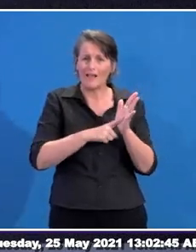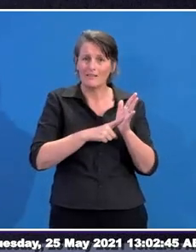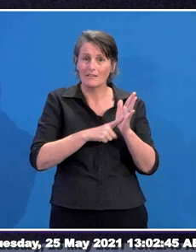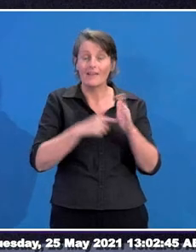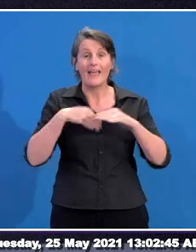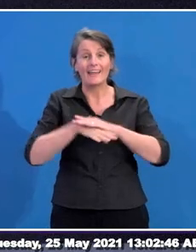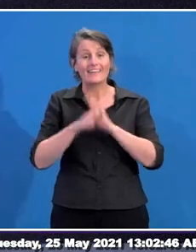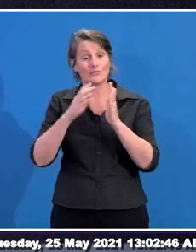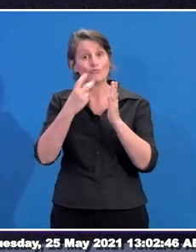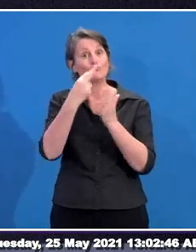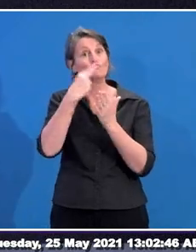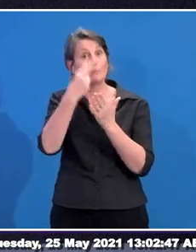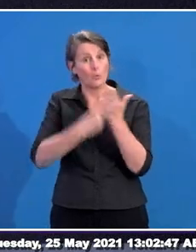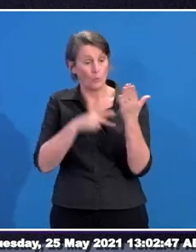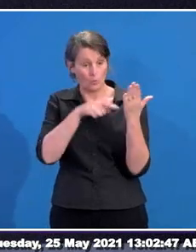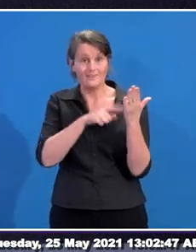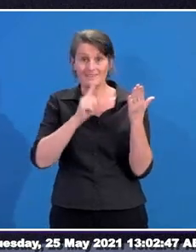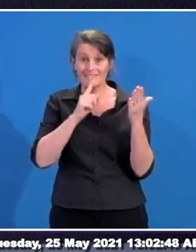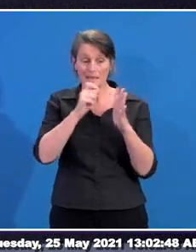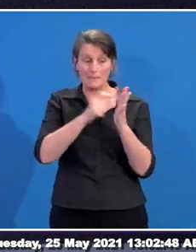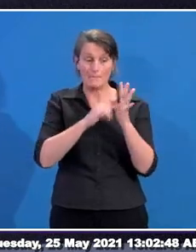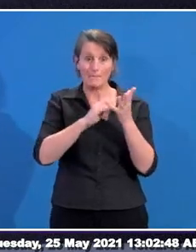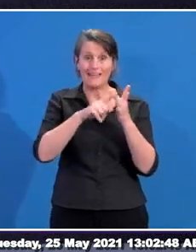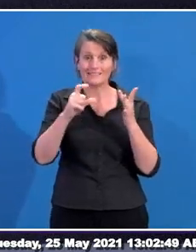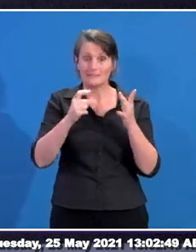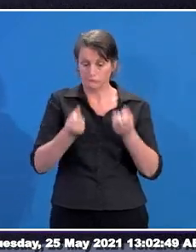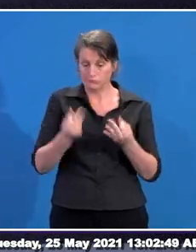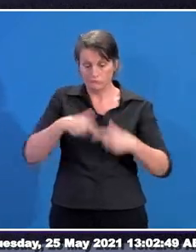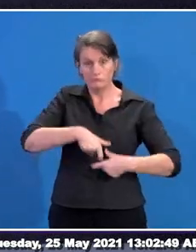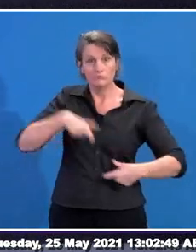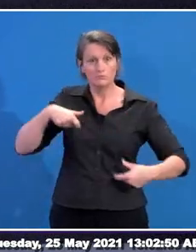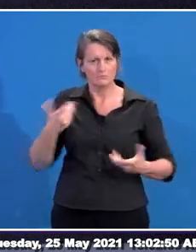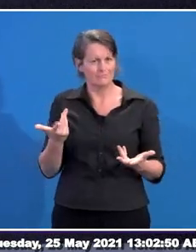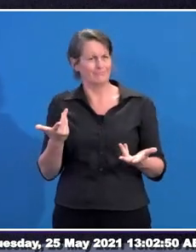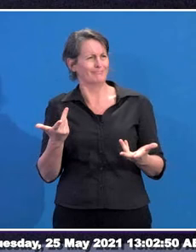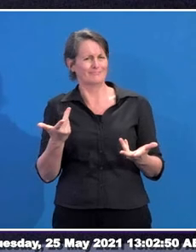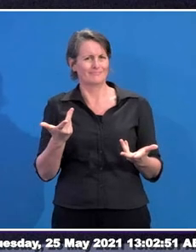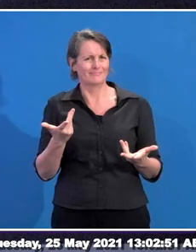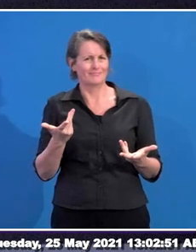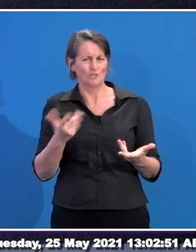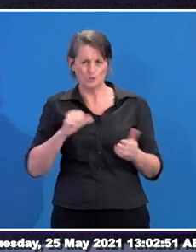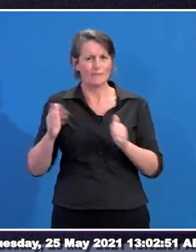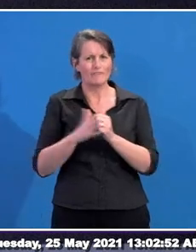come off at the time of the incident. Now, why weren't they addressed at the time?